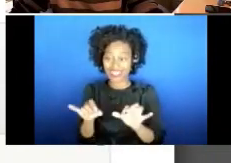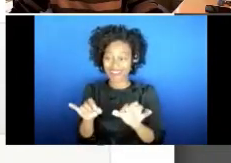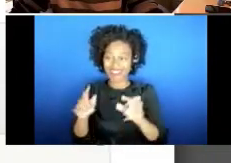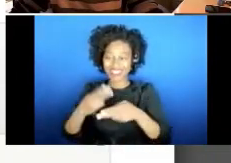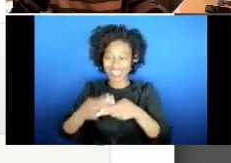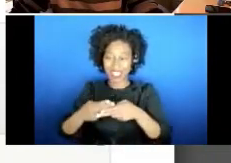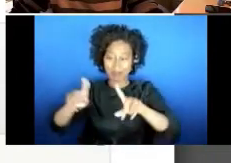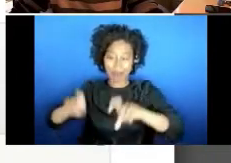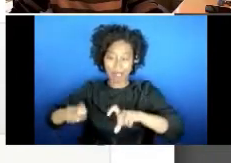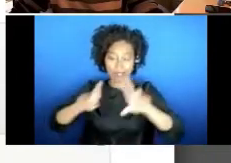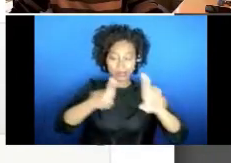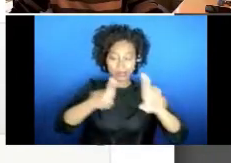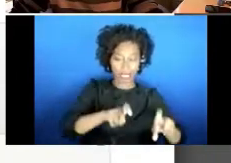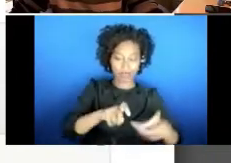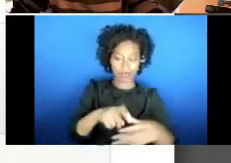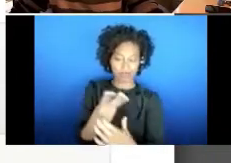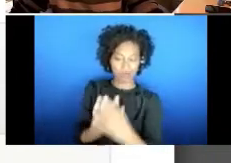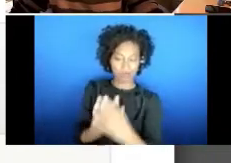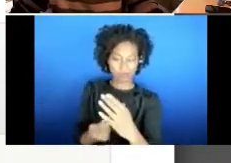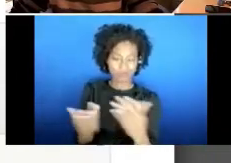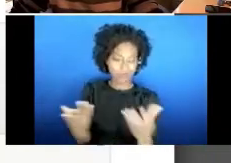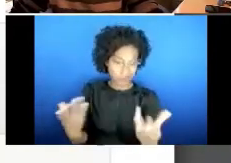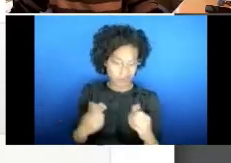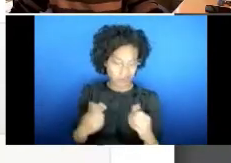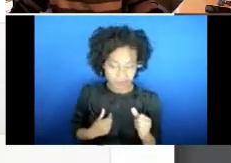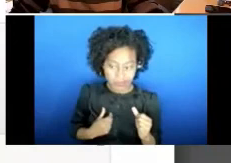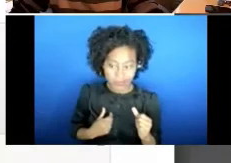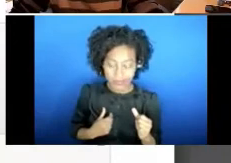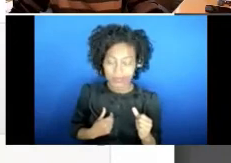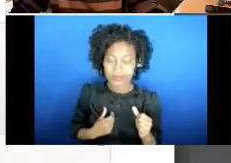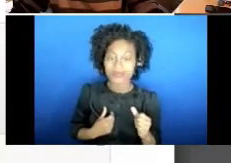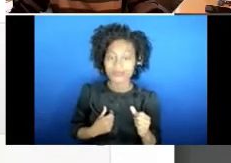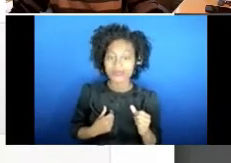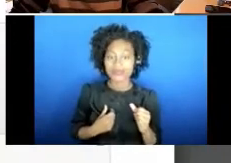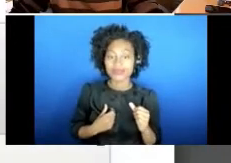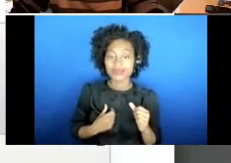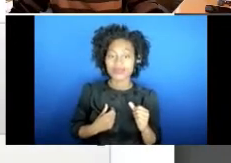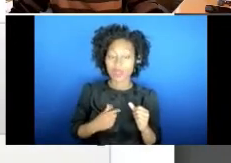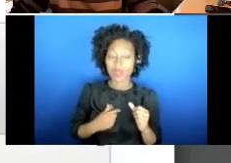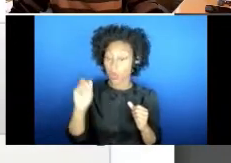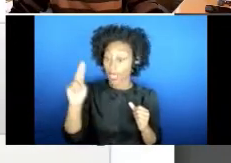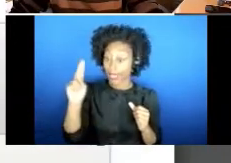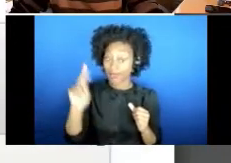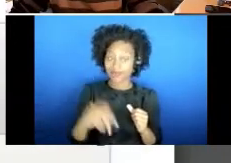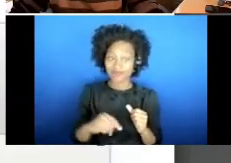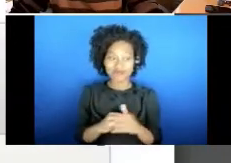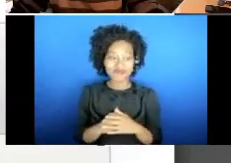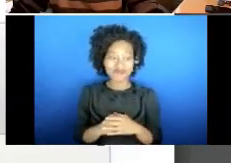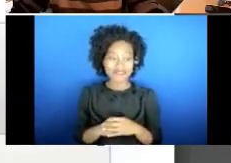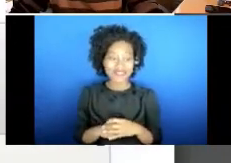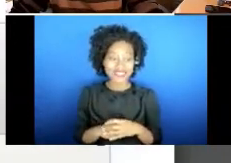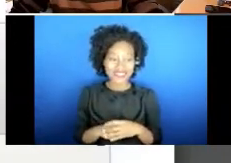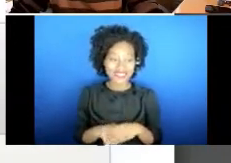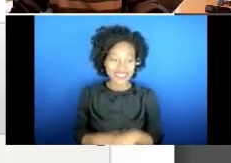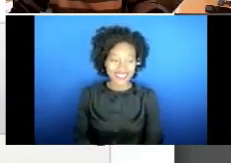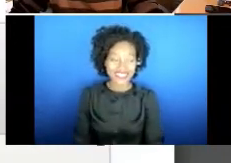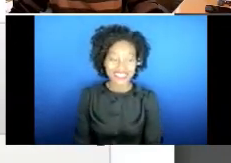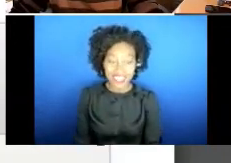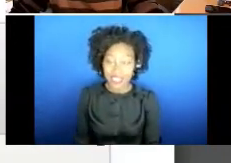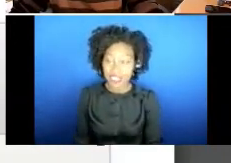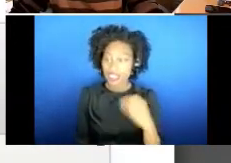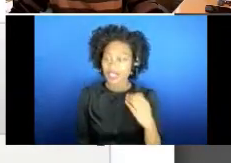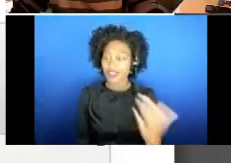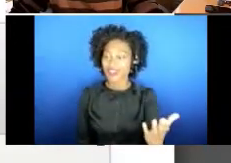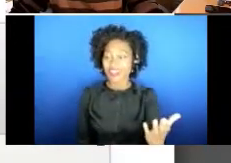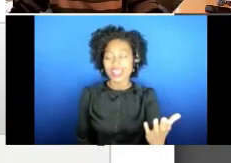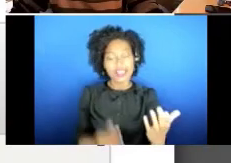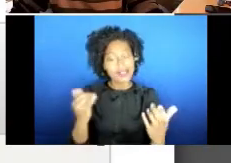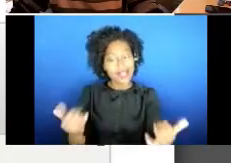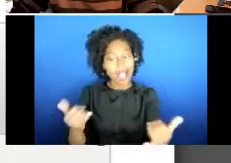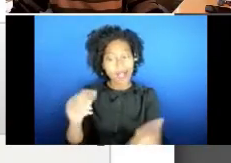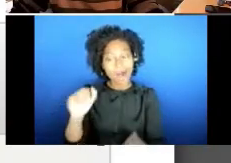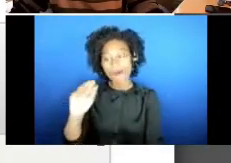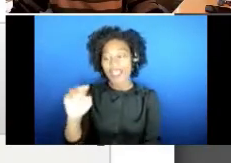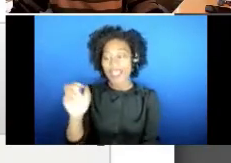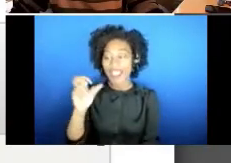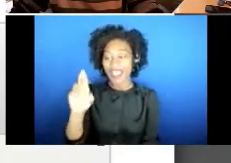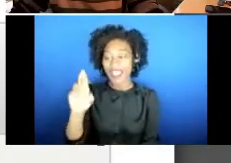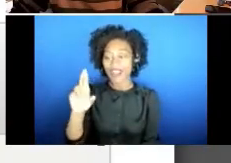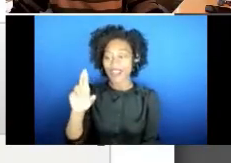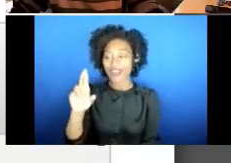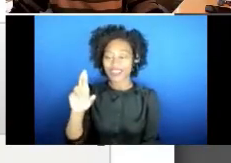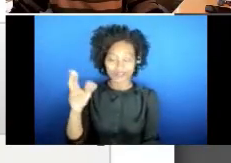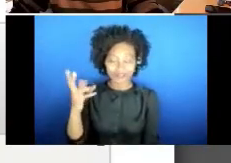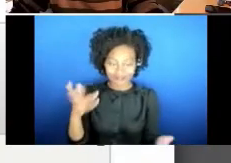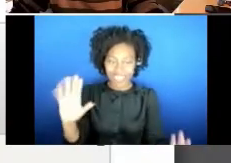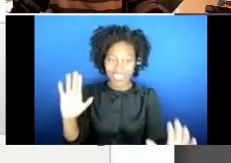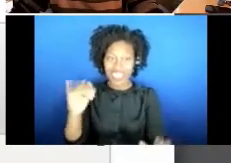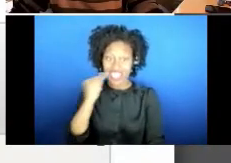select there. and click OK. And it is anchored. That means if I click here, it will directly